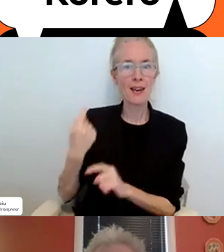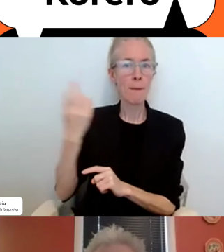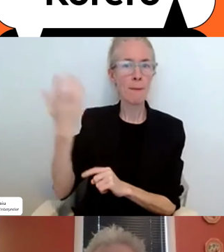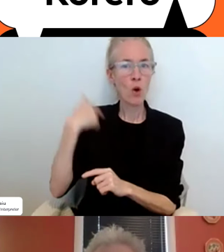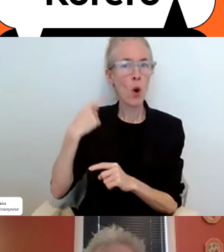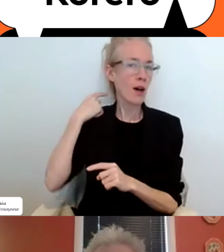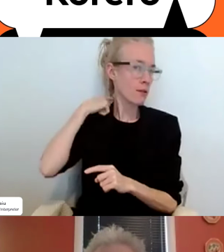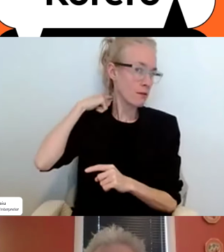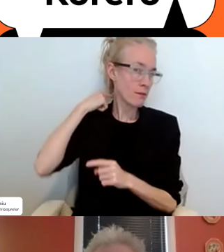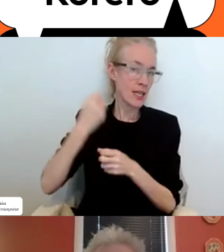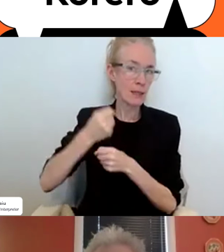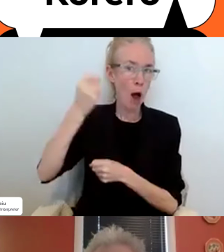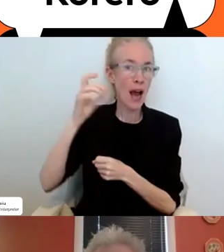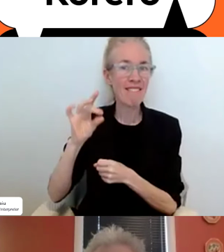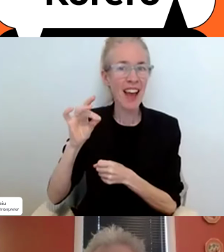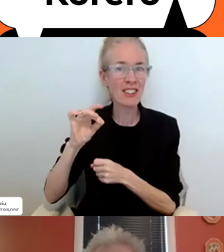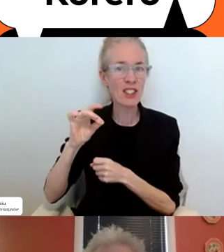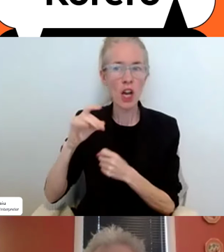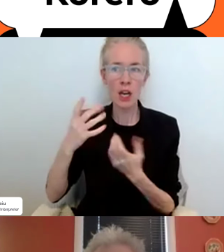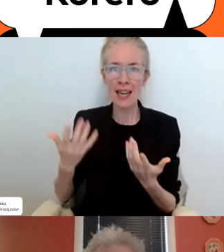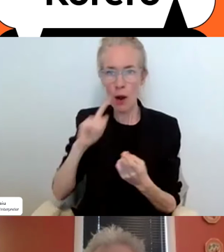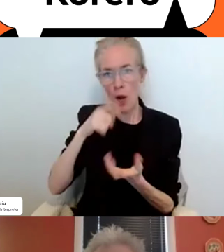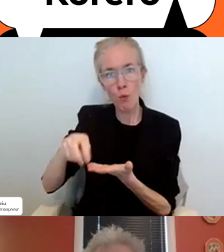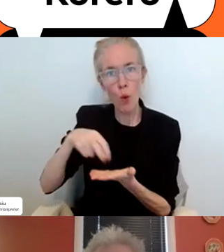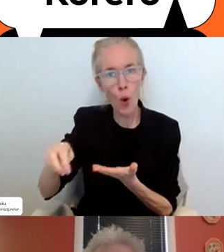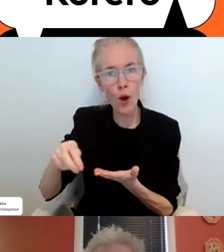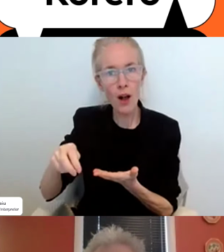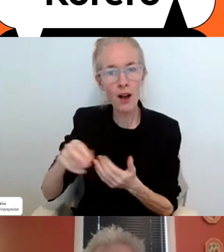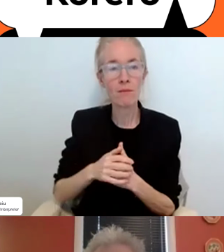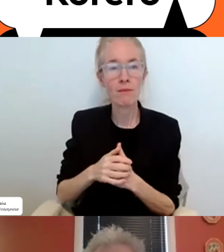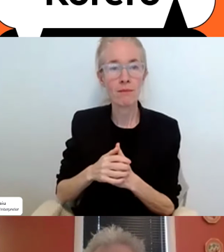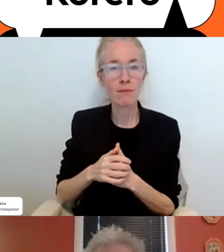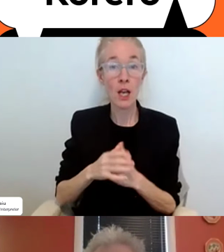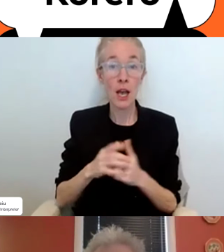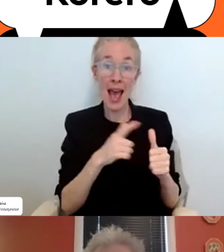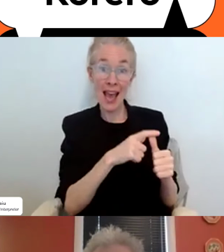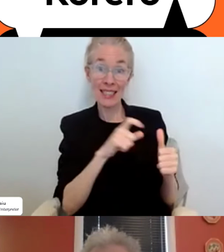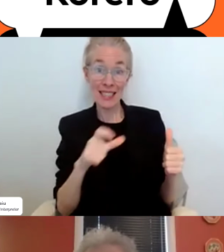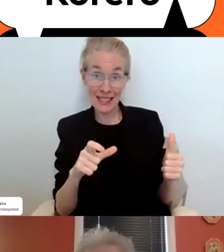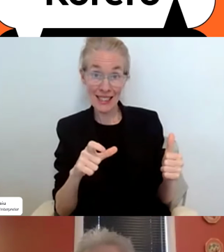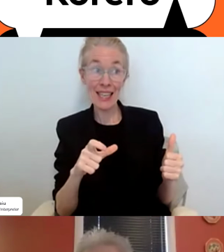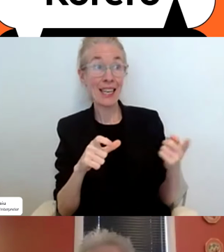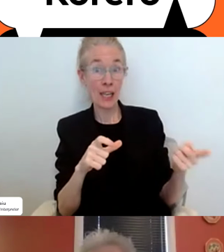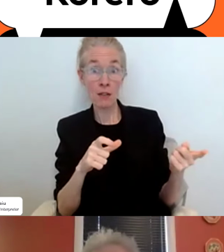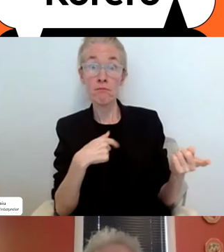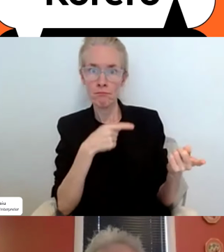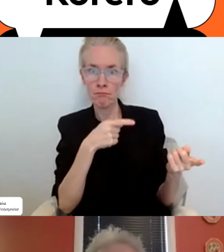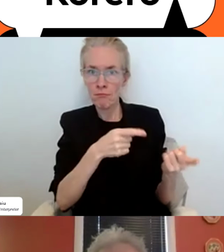too, we've got ACC which is funded pretty well every day by businesses, and I know how much those fees are because I've paid a lot, but